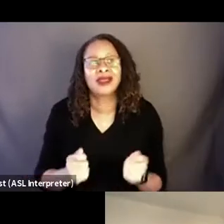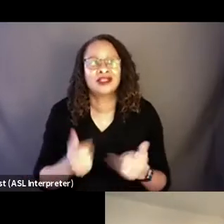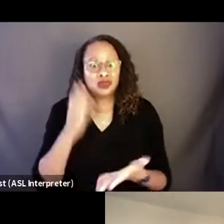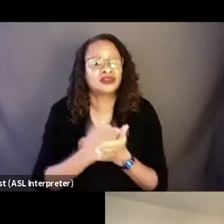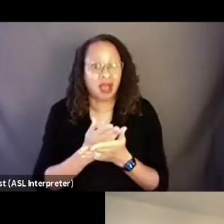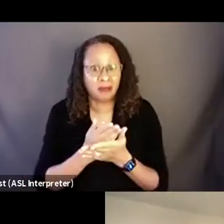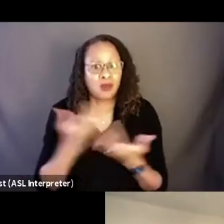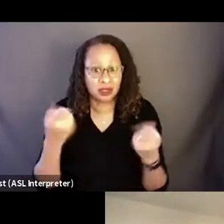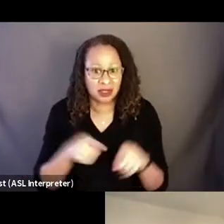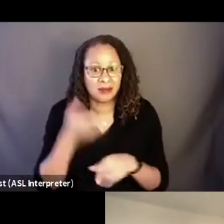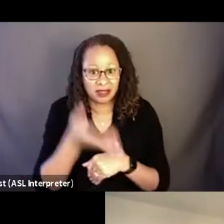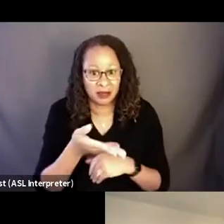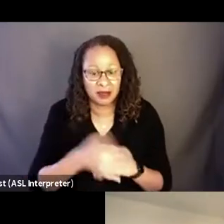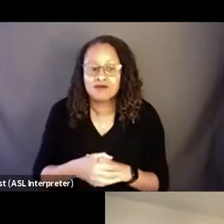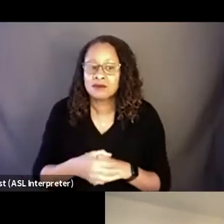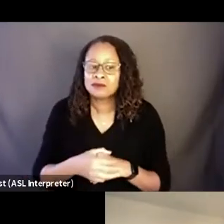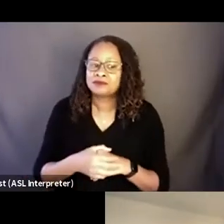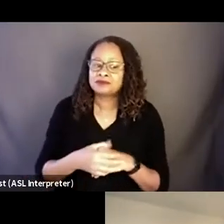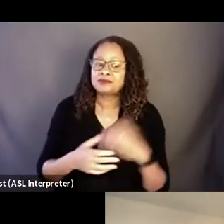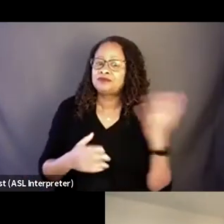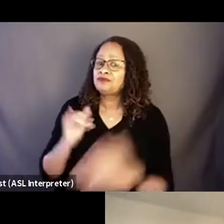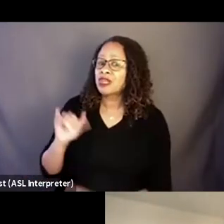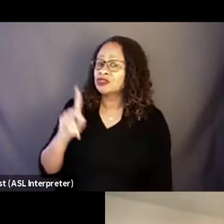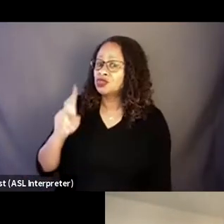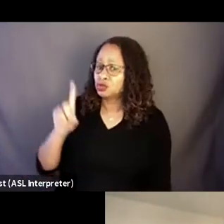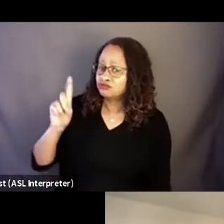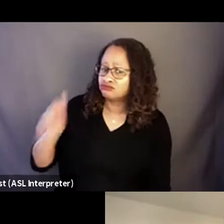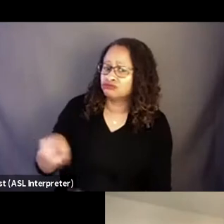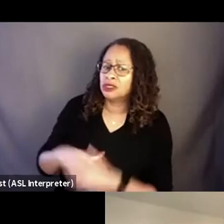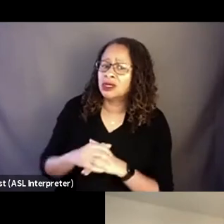Hmm. And so at what point in the filming did you know that you would have access